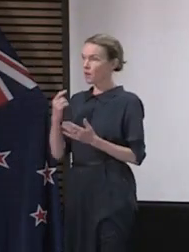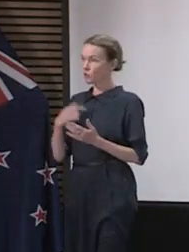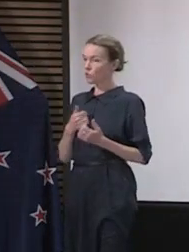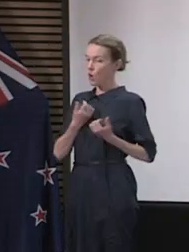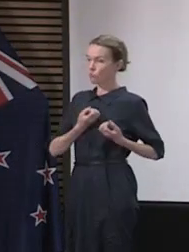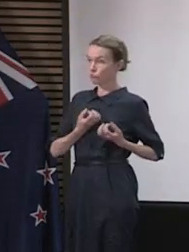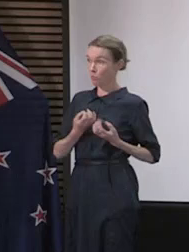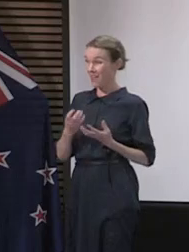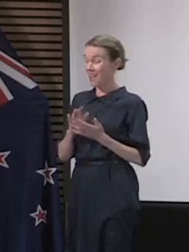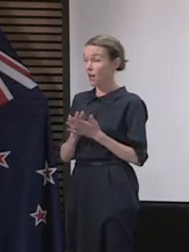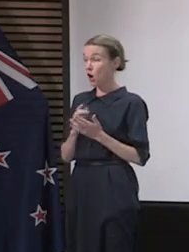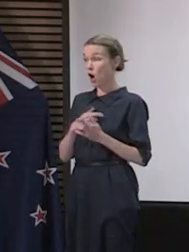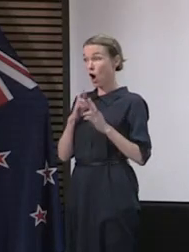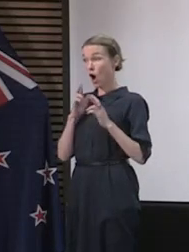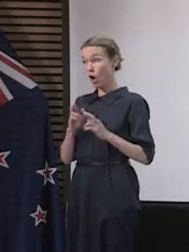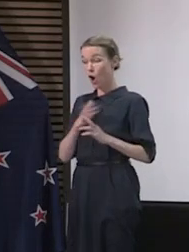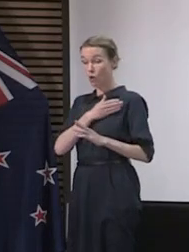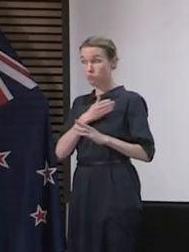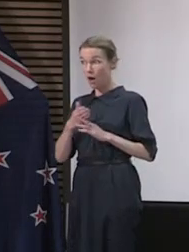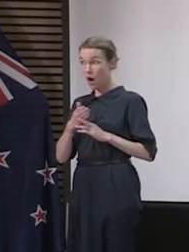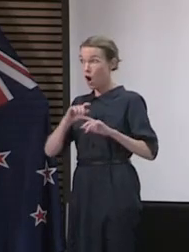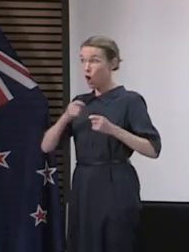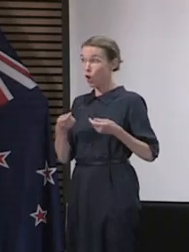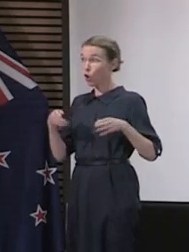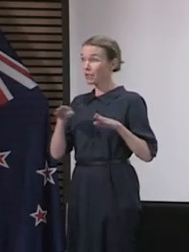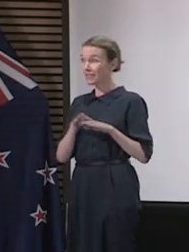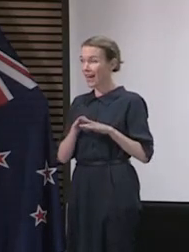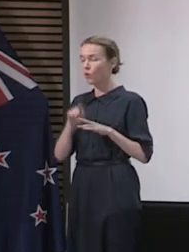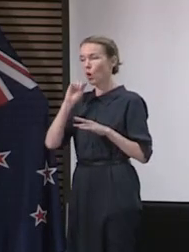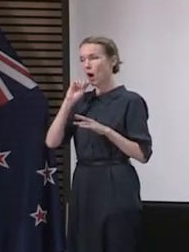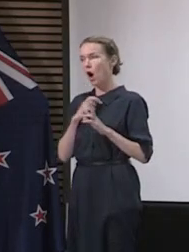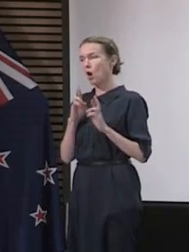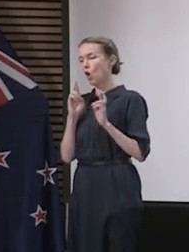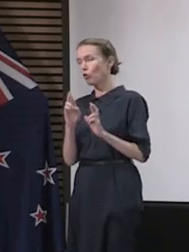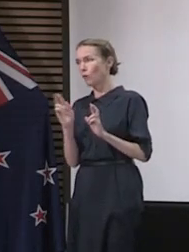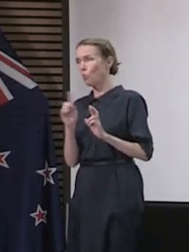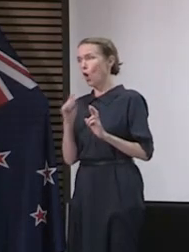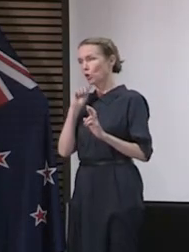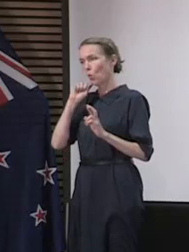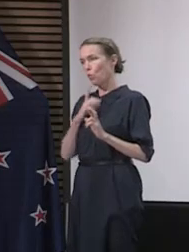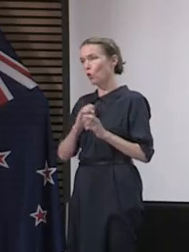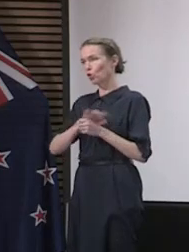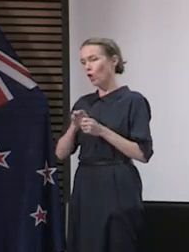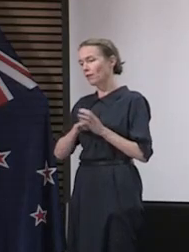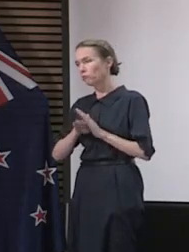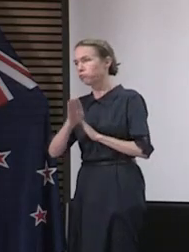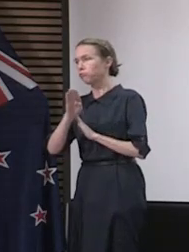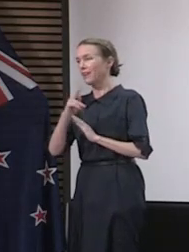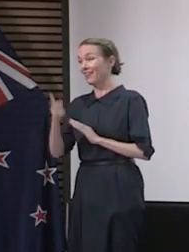taking nothing for granted. I'm confident with the path that we've carved ourselves we should prevent New Zealand